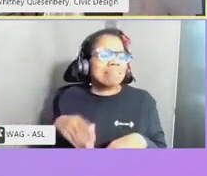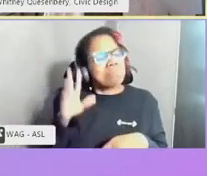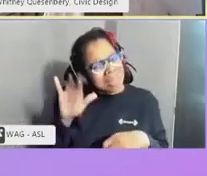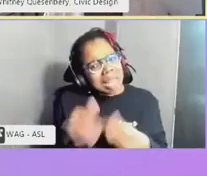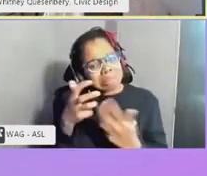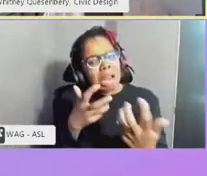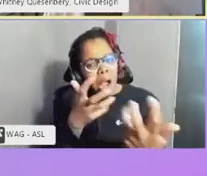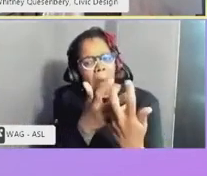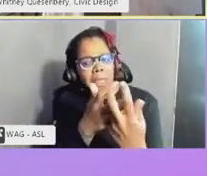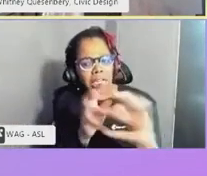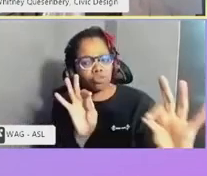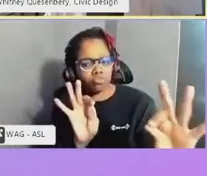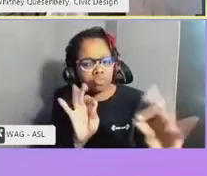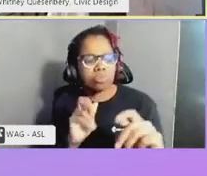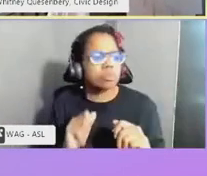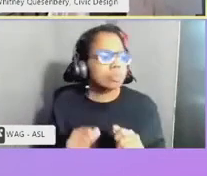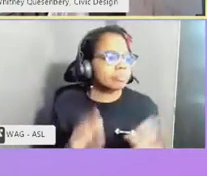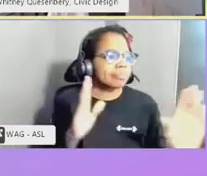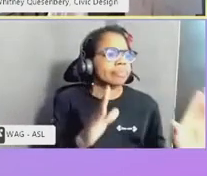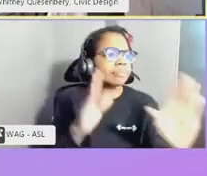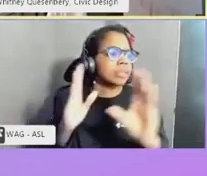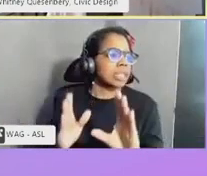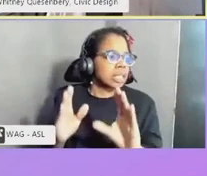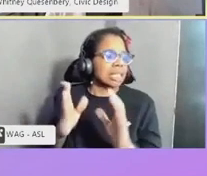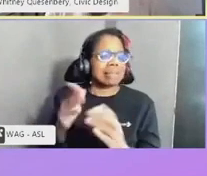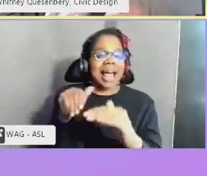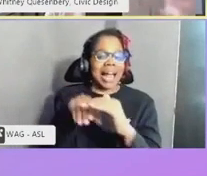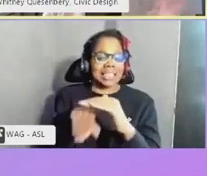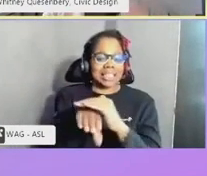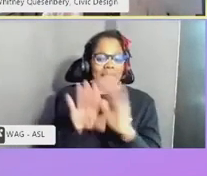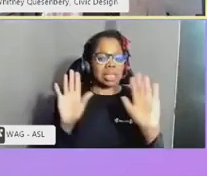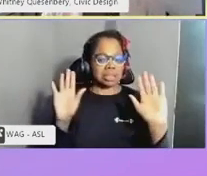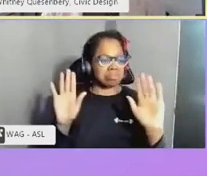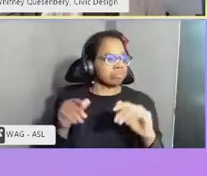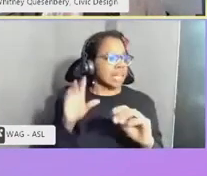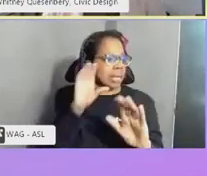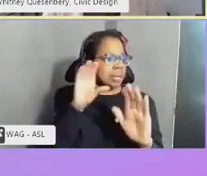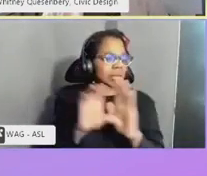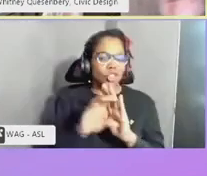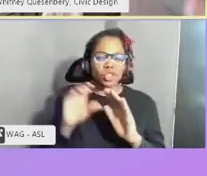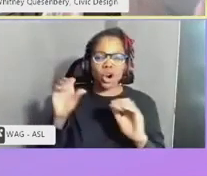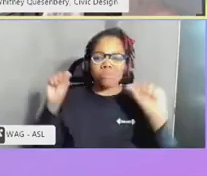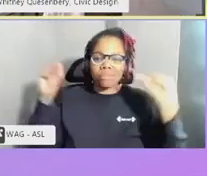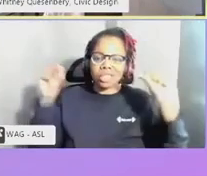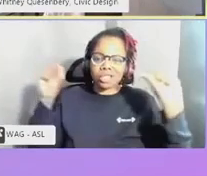and bring you a ballot that you can vote from your car or curbside. That's an